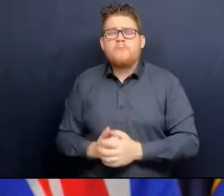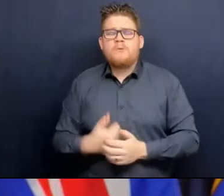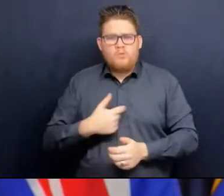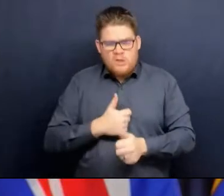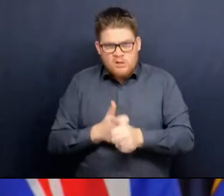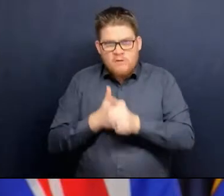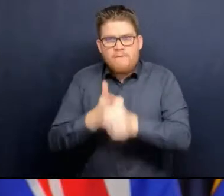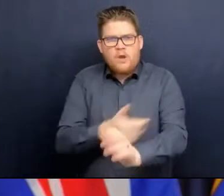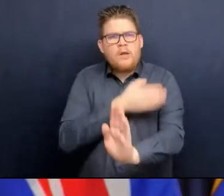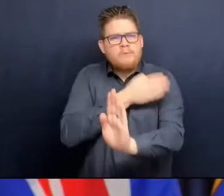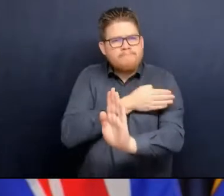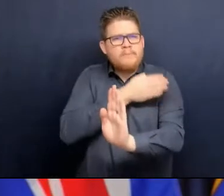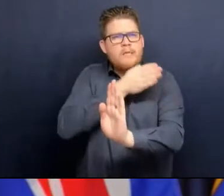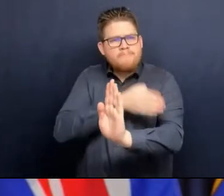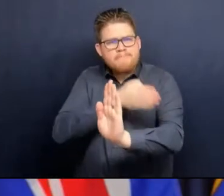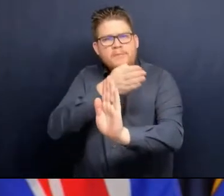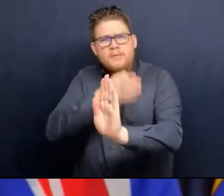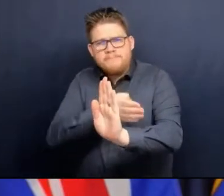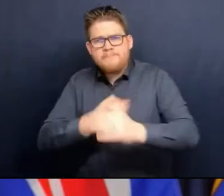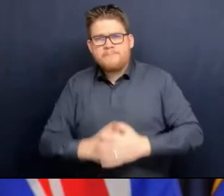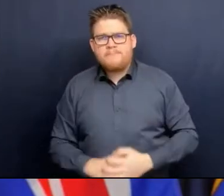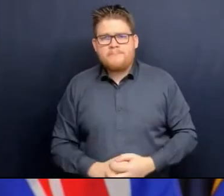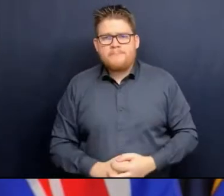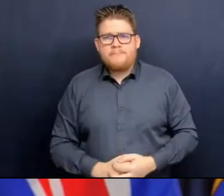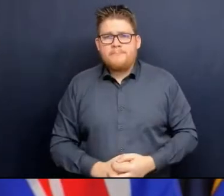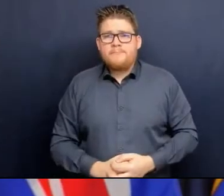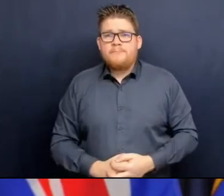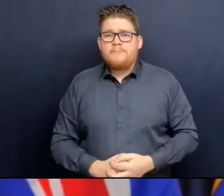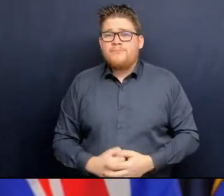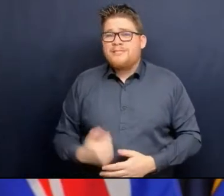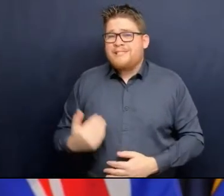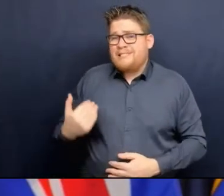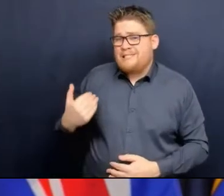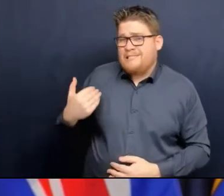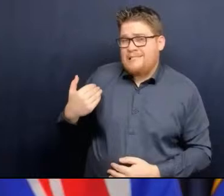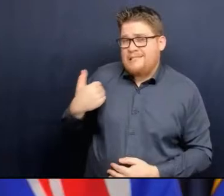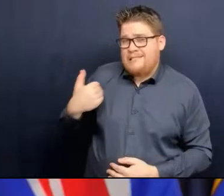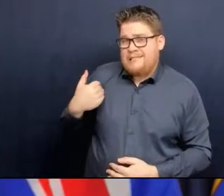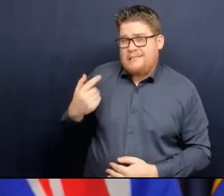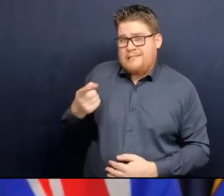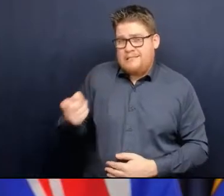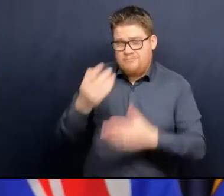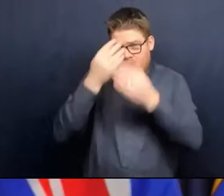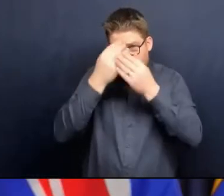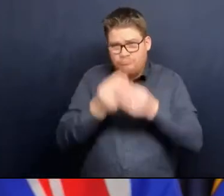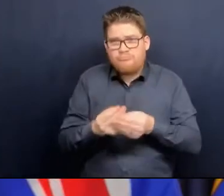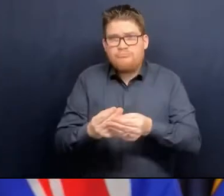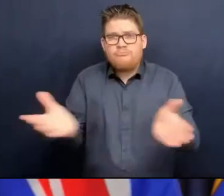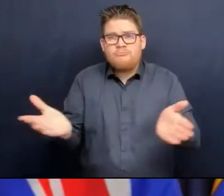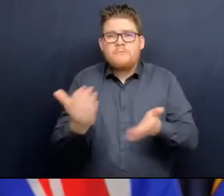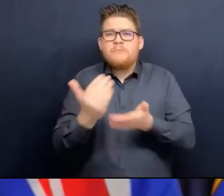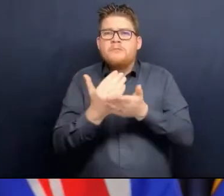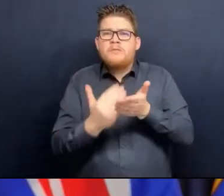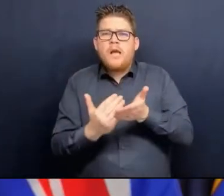stay in the moment in the pandemic. We've had As a result